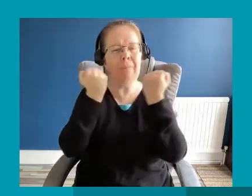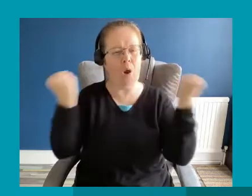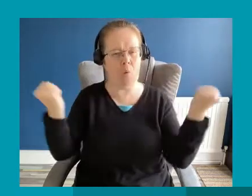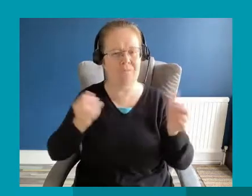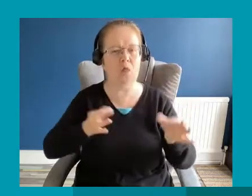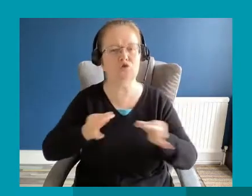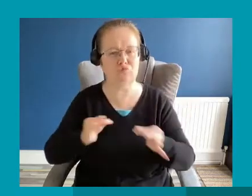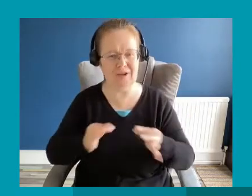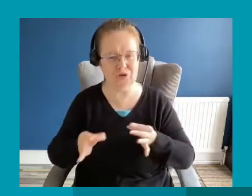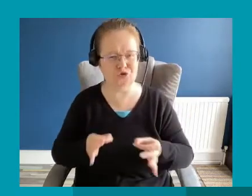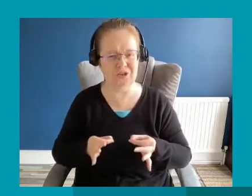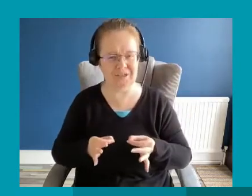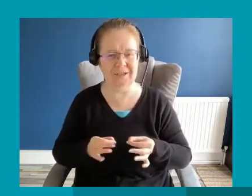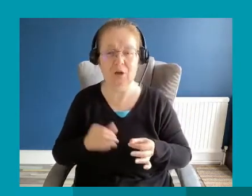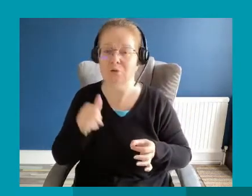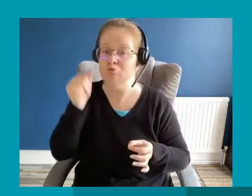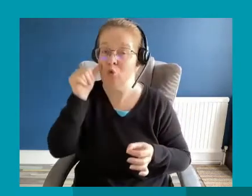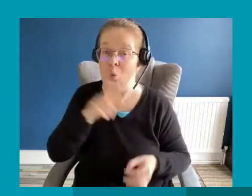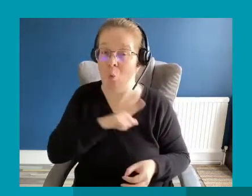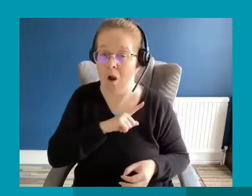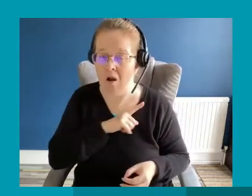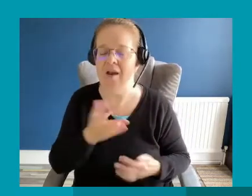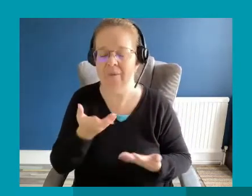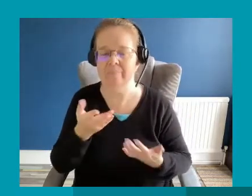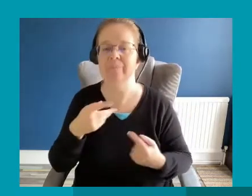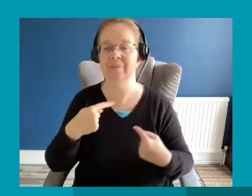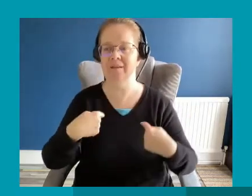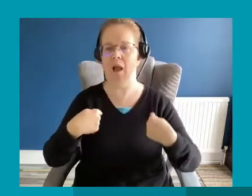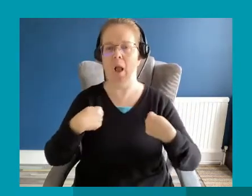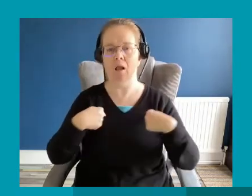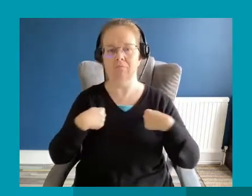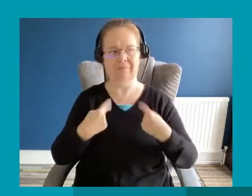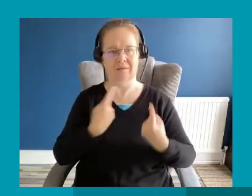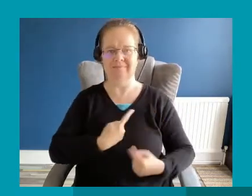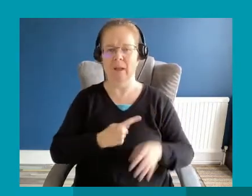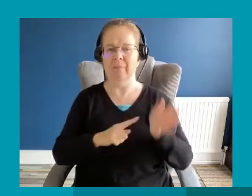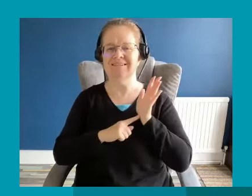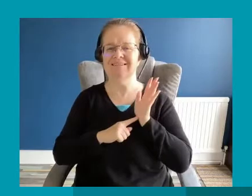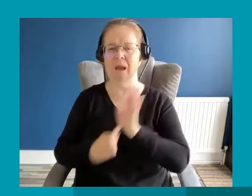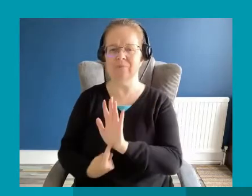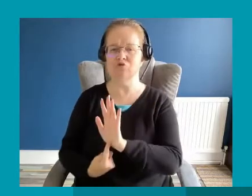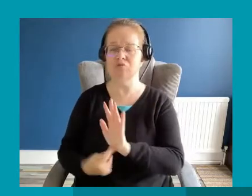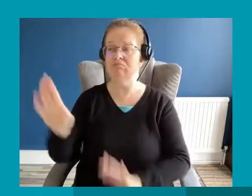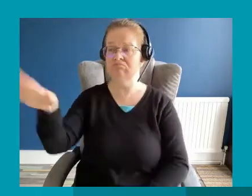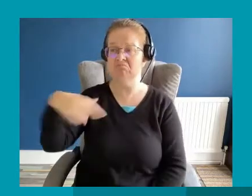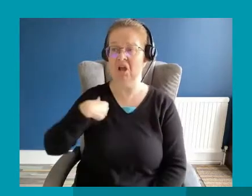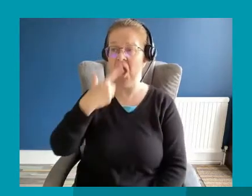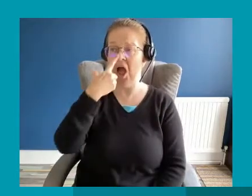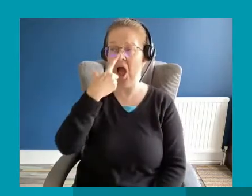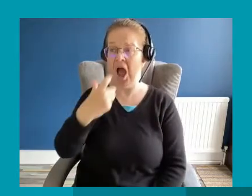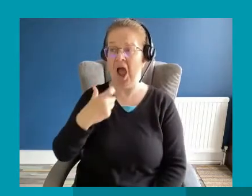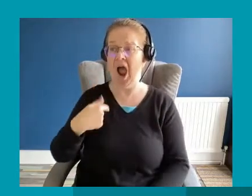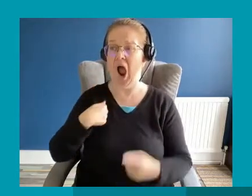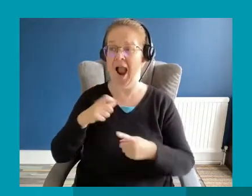because what you're doing is you are demonstrating - I can do the job. I'm a premium candidate